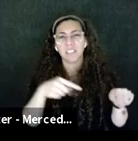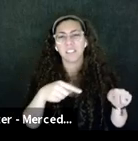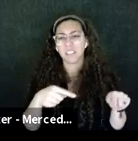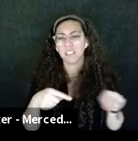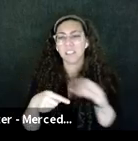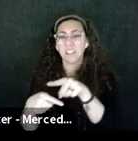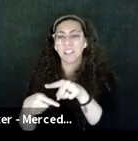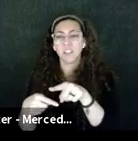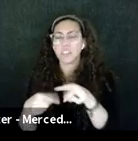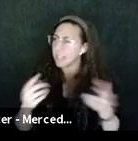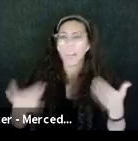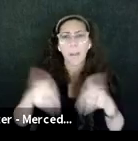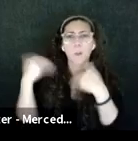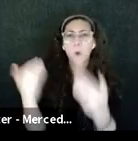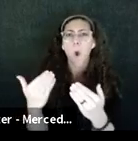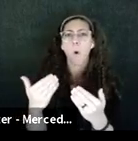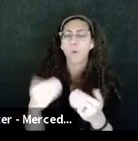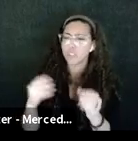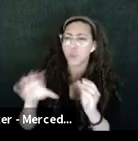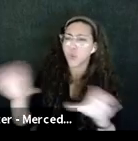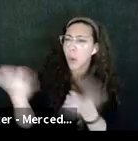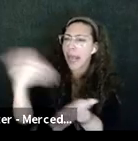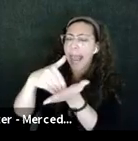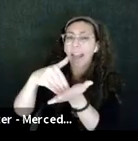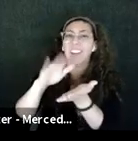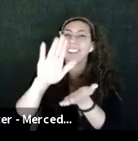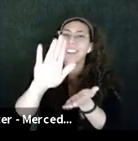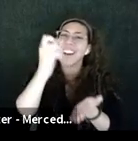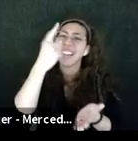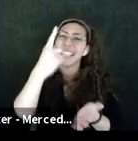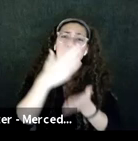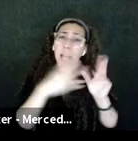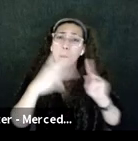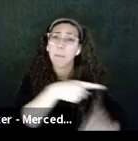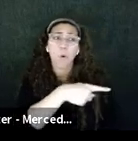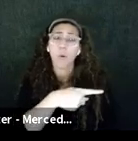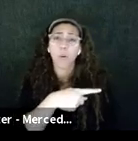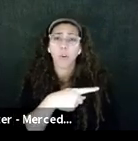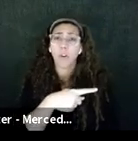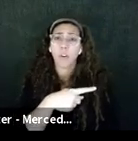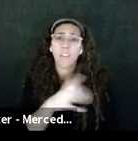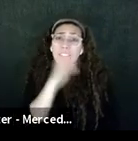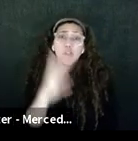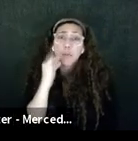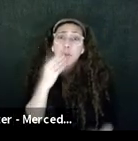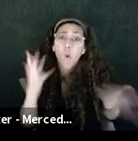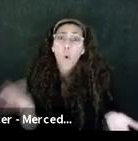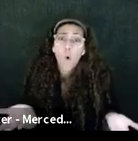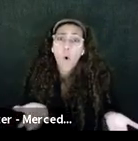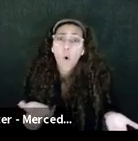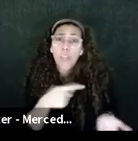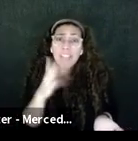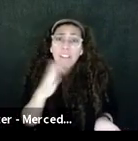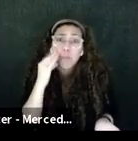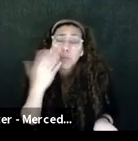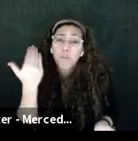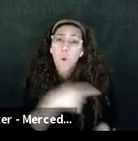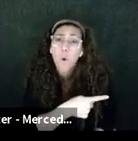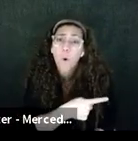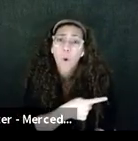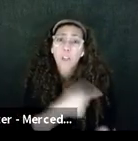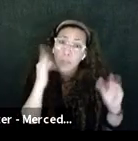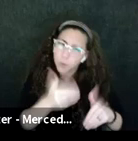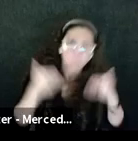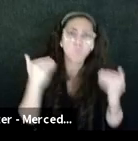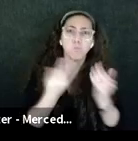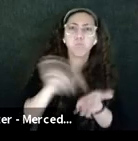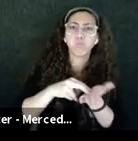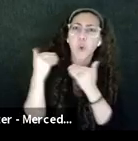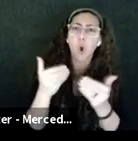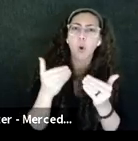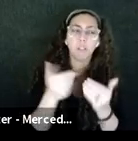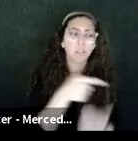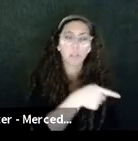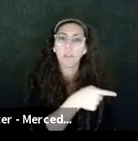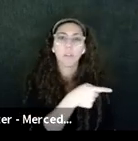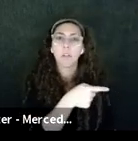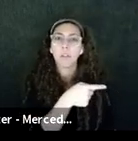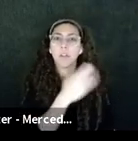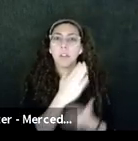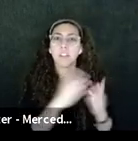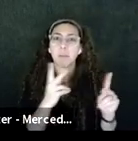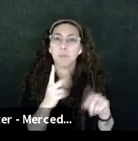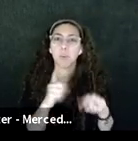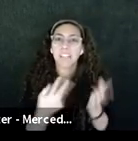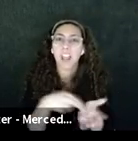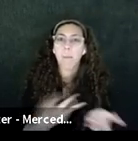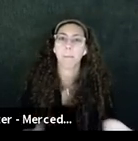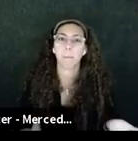Jason Williams: Concept that is so detrimental to our society is expecting people to pull themselves up by their bootstraps, some of us don't even got shoes or straps so it's just interesting